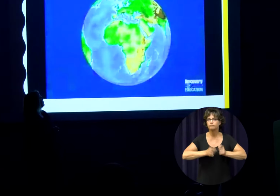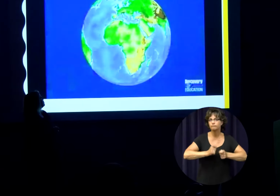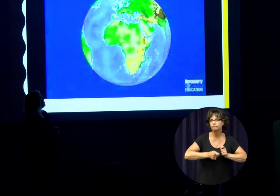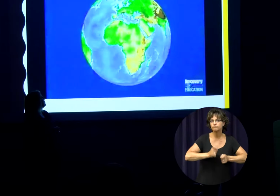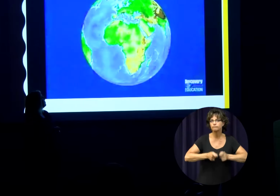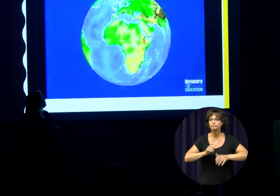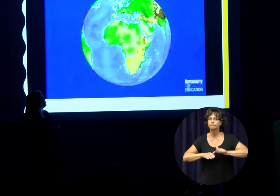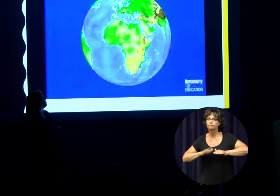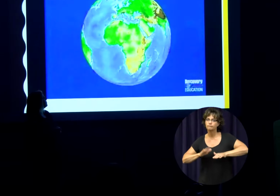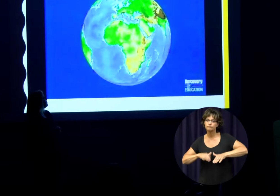This is Africa.